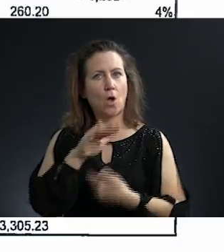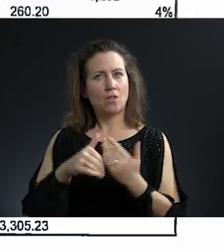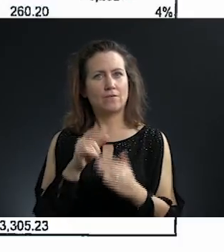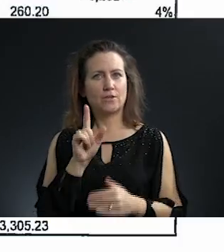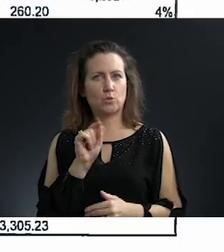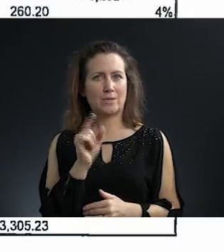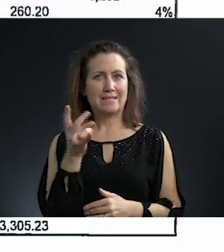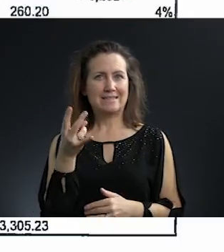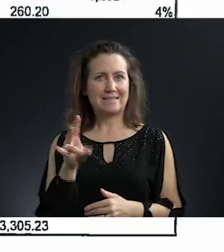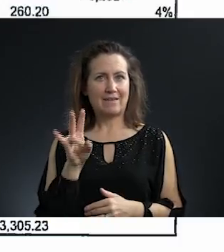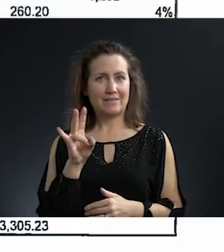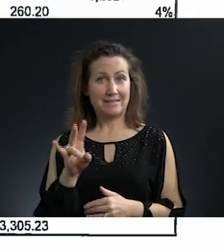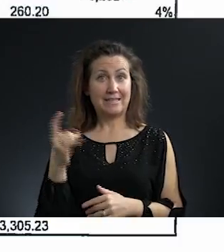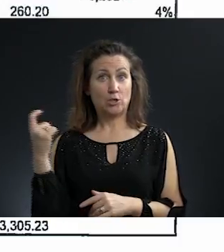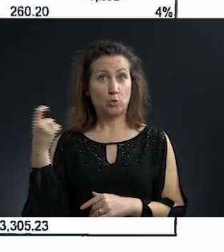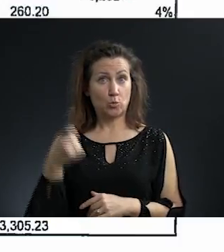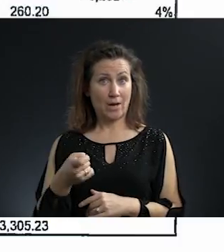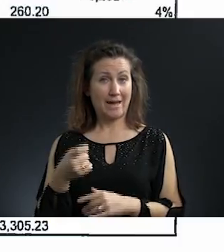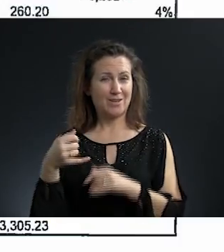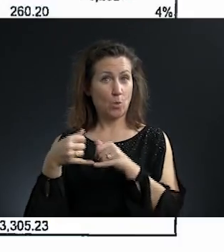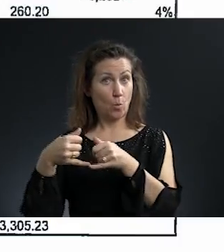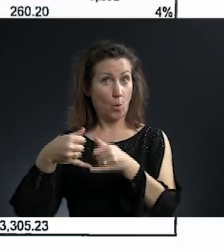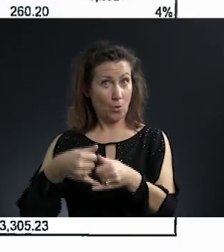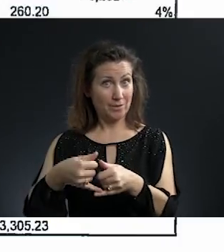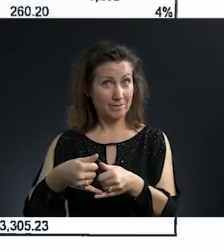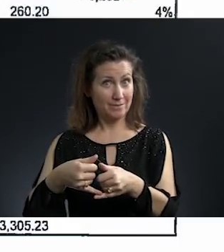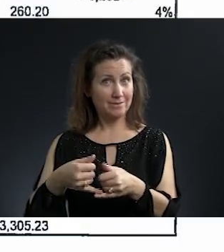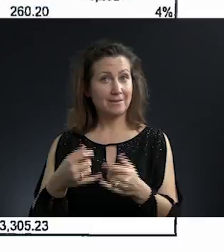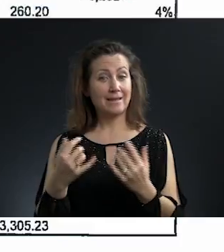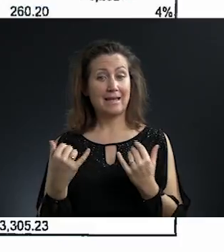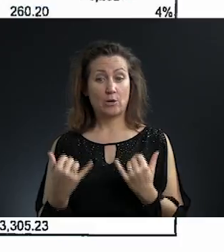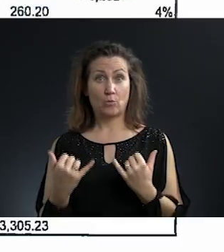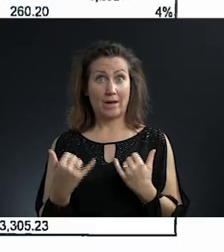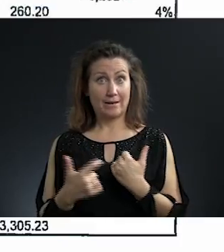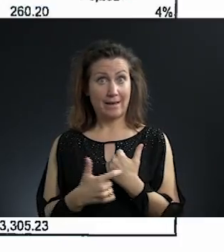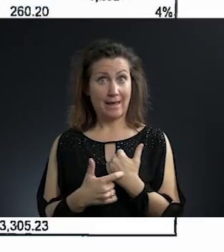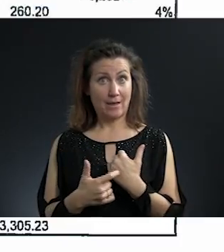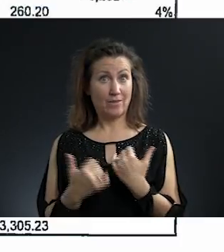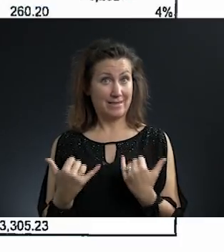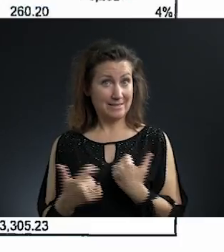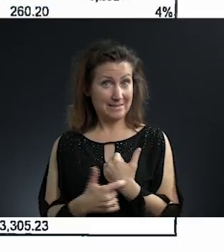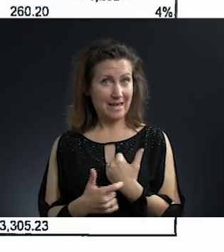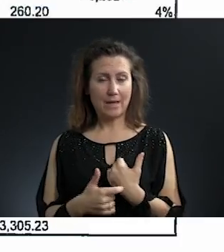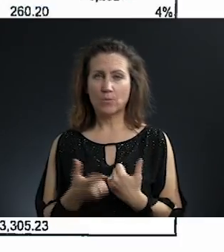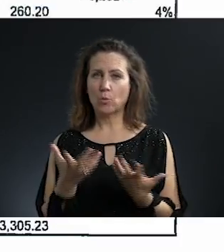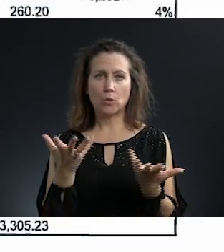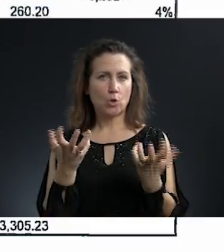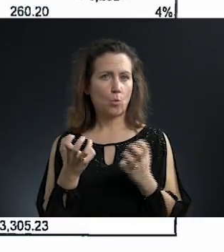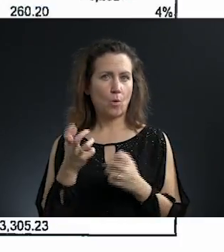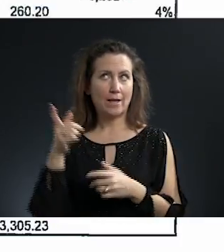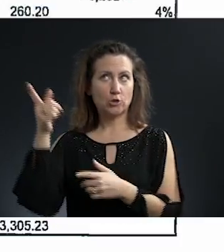2017 Grant Awards and at this point in time. We do not want to draw down all [of] those dollars